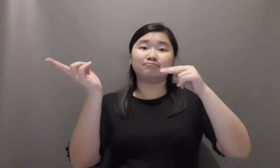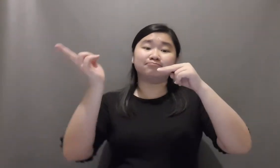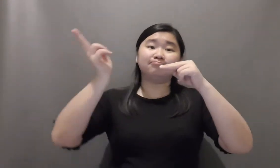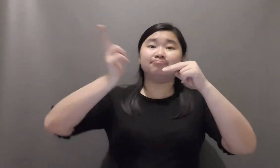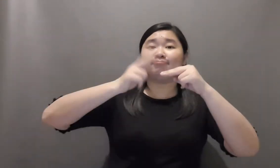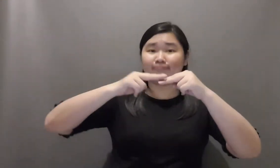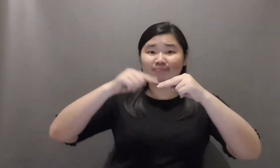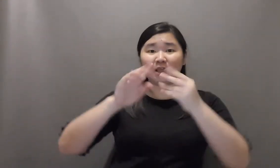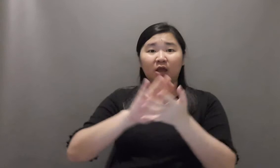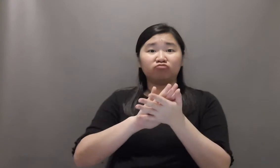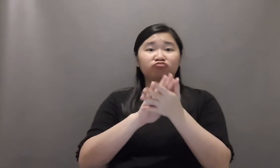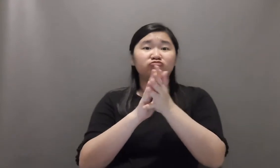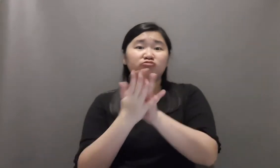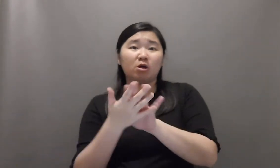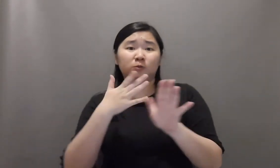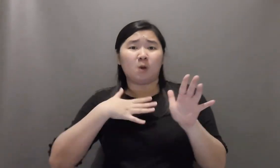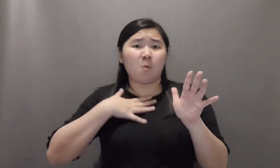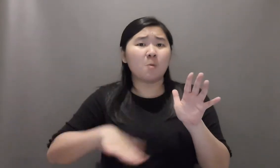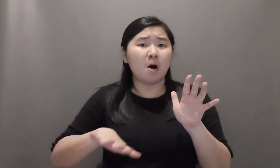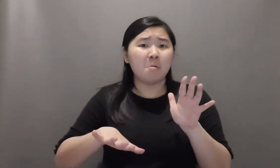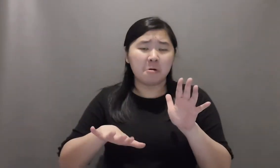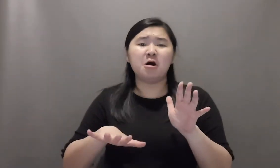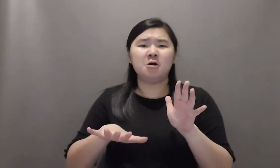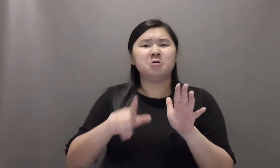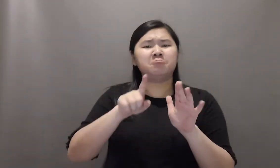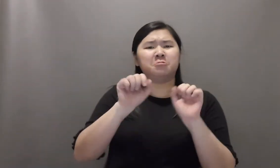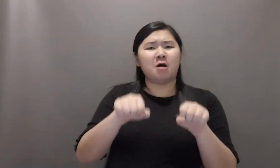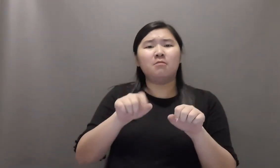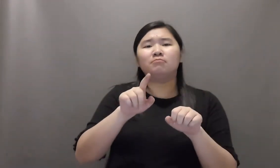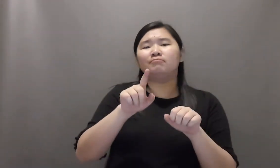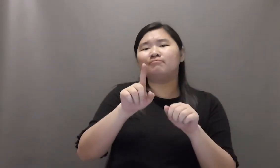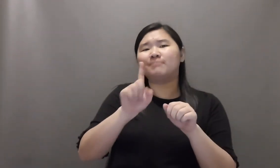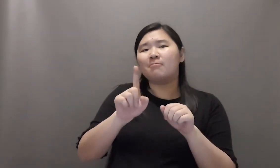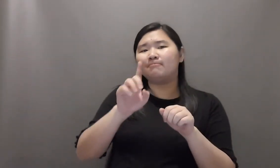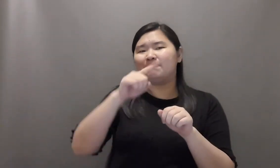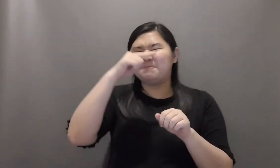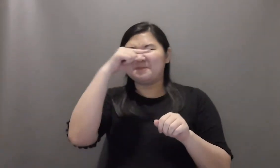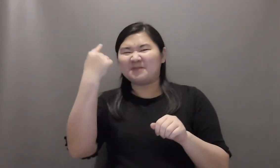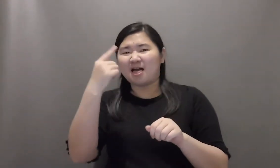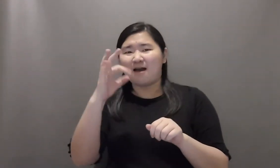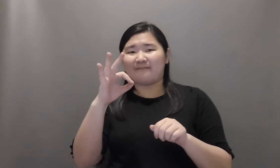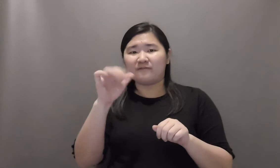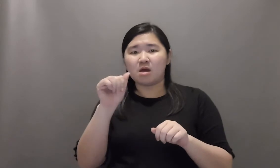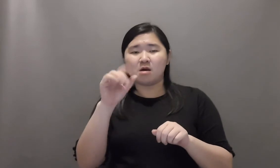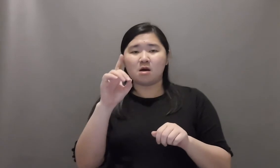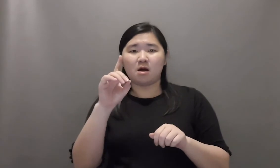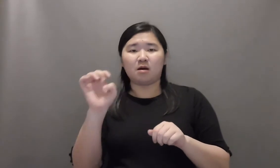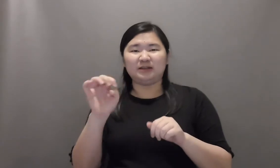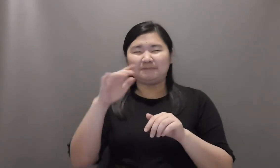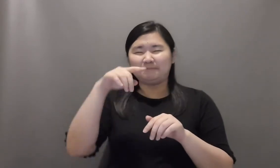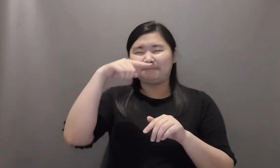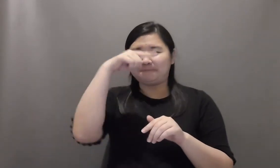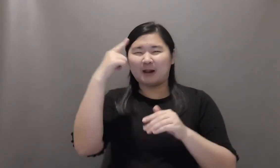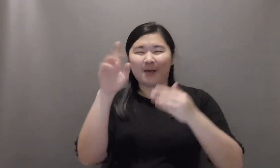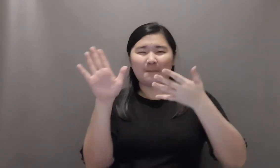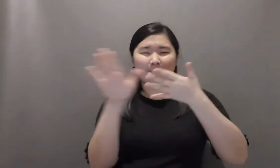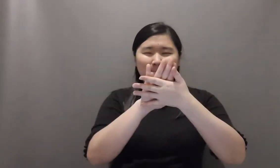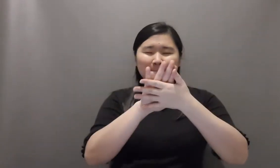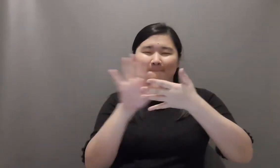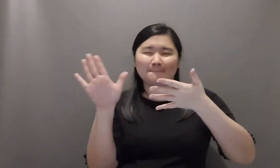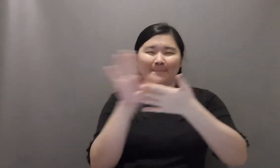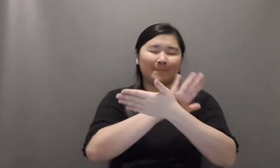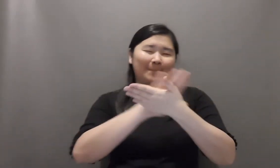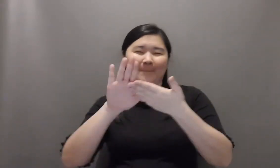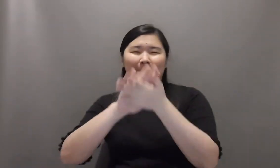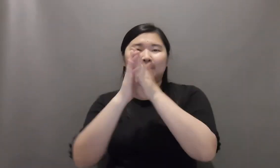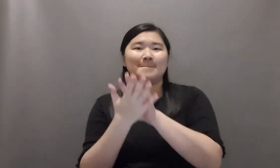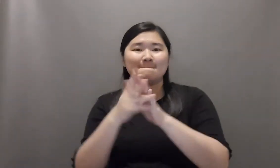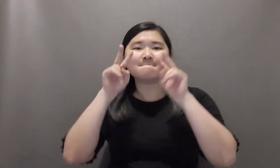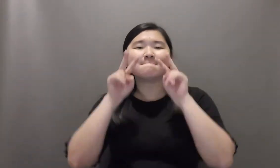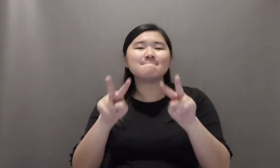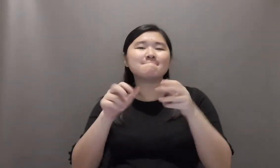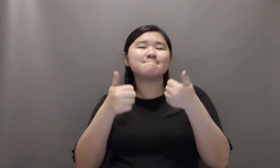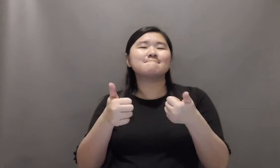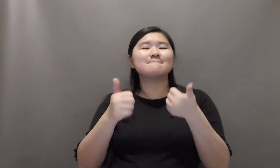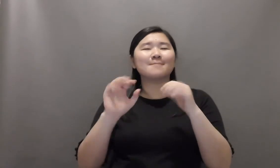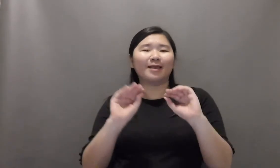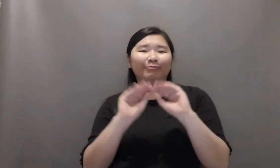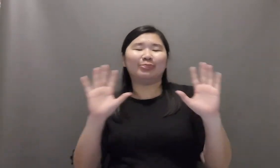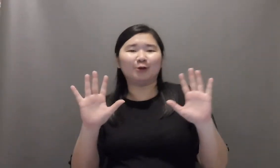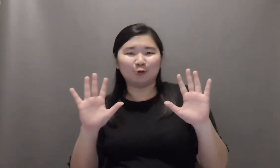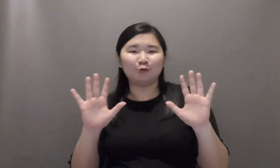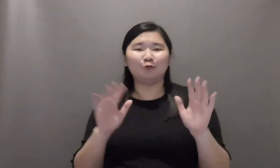We recommend cross dissolve, cross blur or black fade, all of which are easy on the eyes and have a clean look.